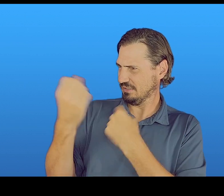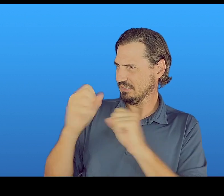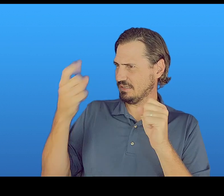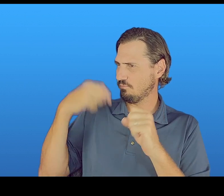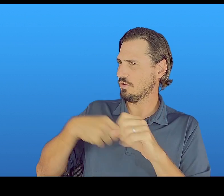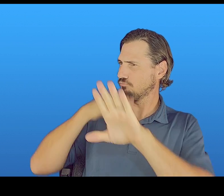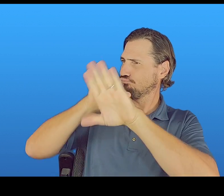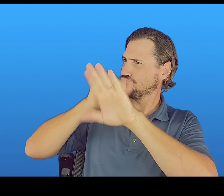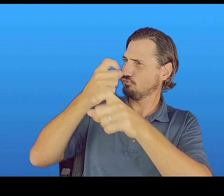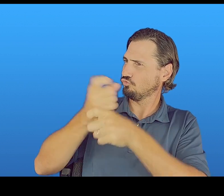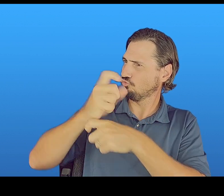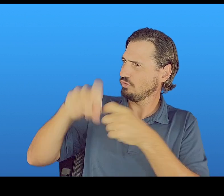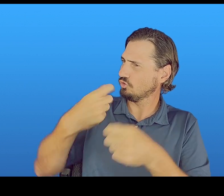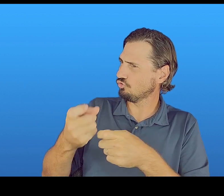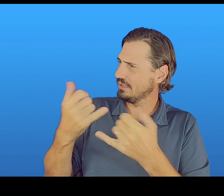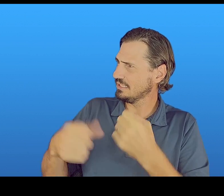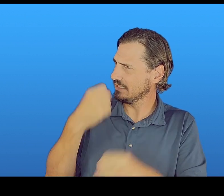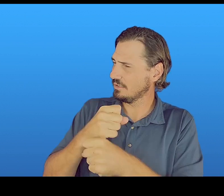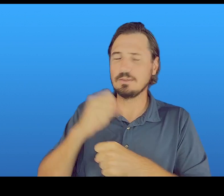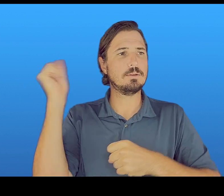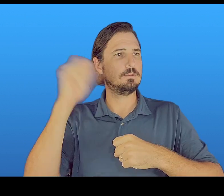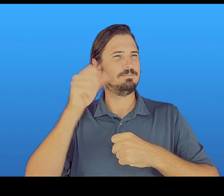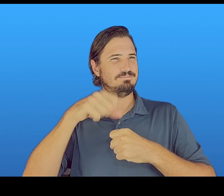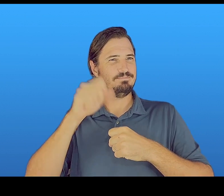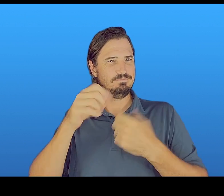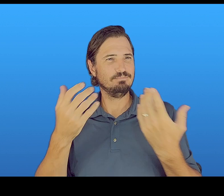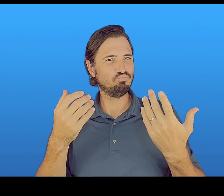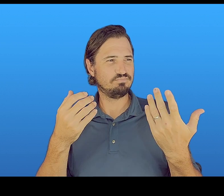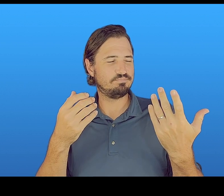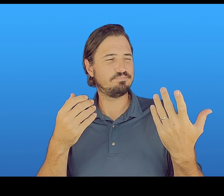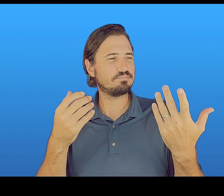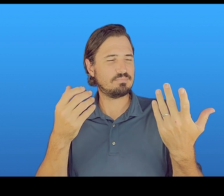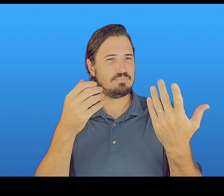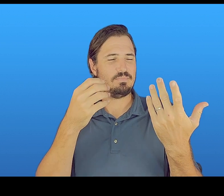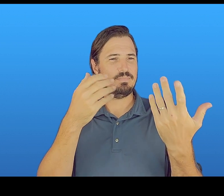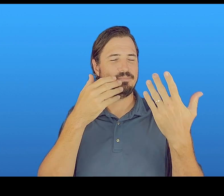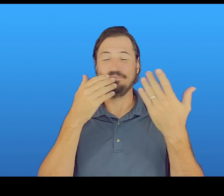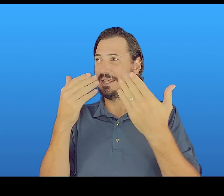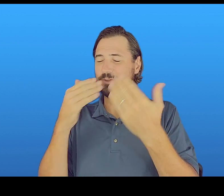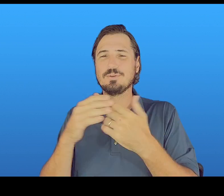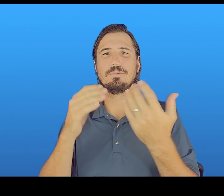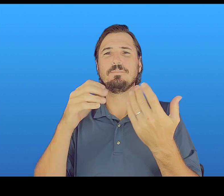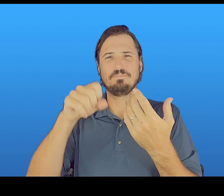Dr. B, is it safe for our kids to trick-or-treat this year? Thanks, Mayor, and happy Halloween everyone